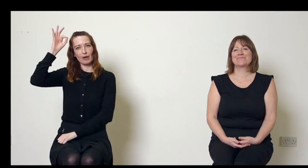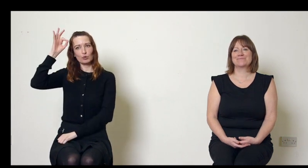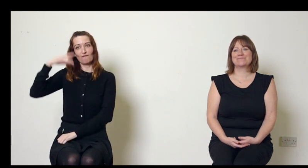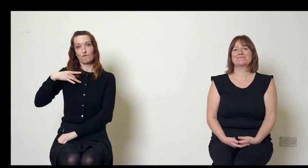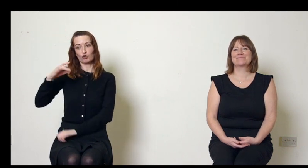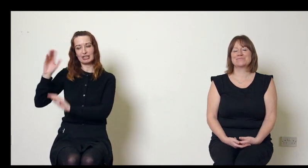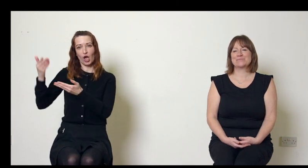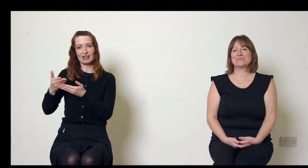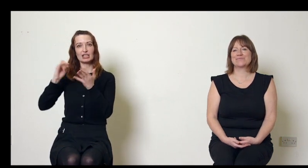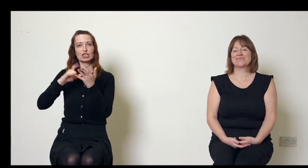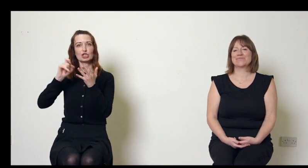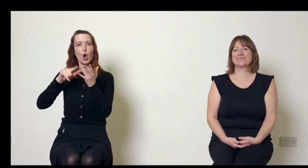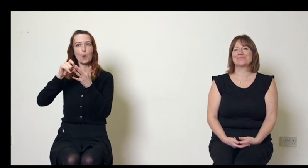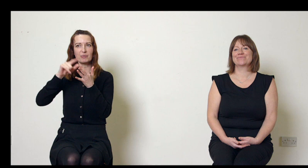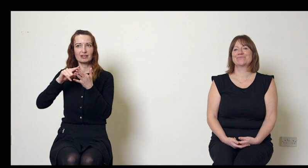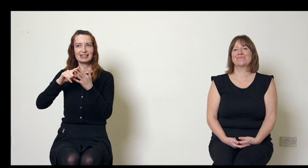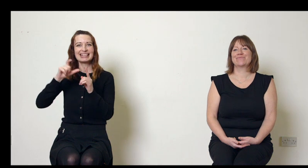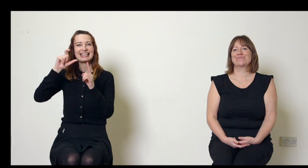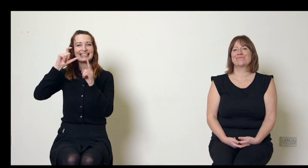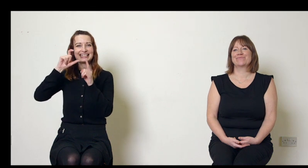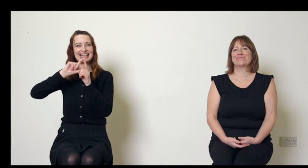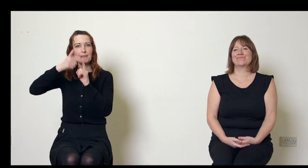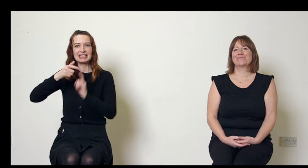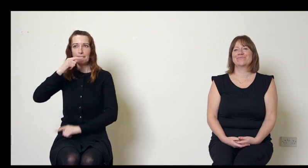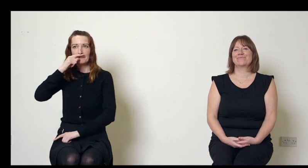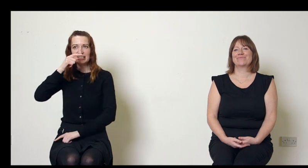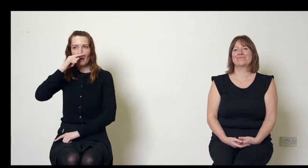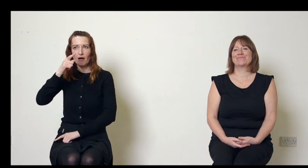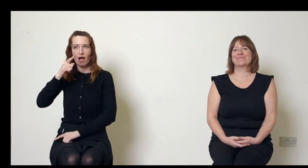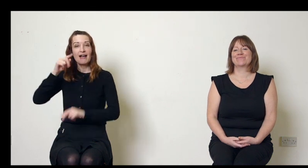Disability, Peterborough, Lord Green and Carla Schindler say Kilburn,